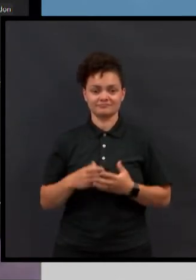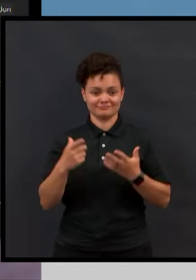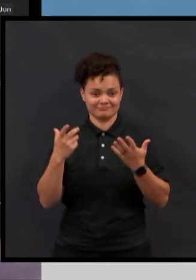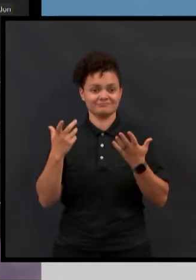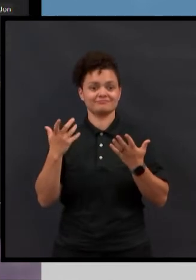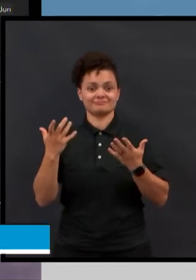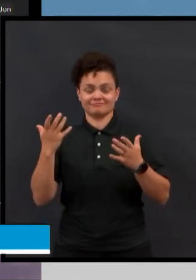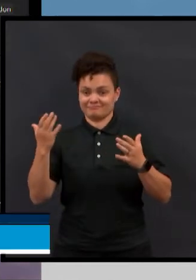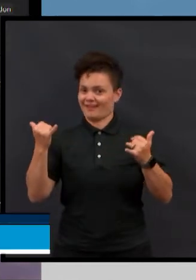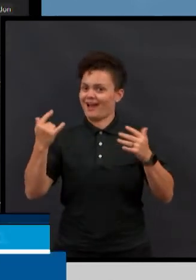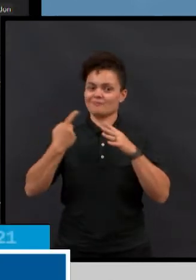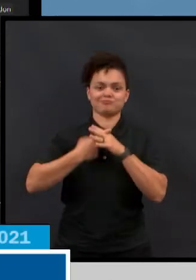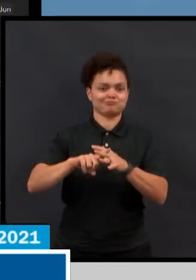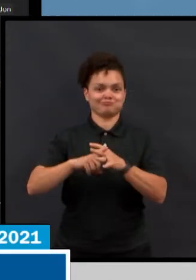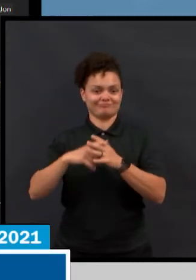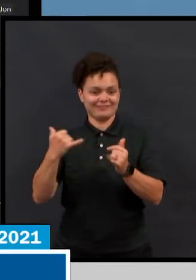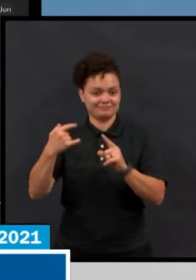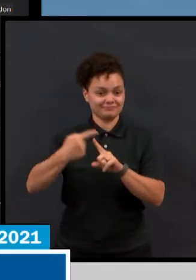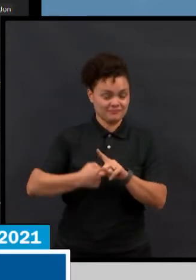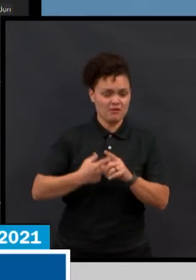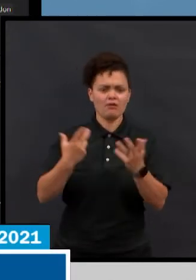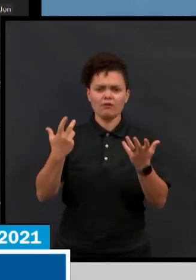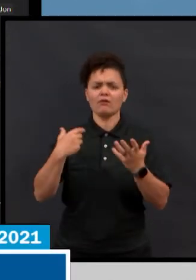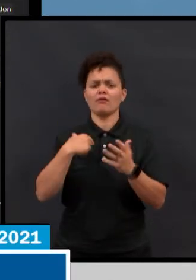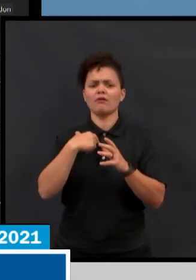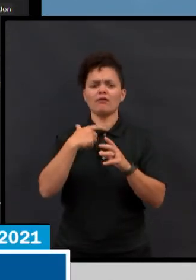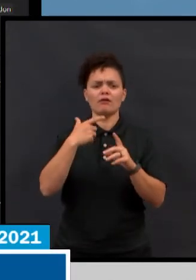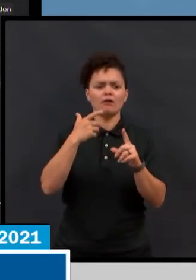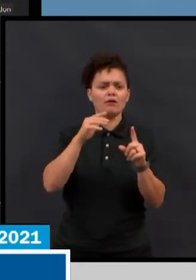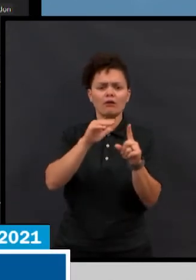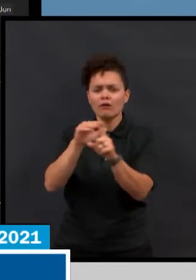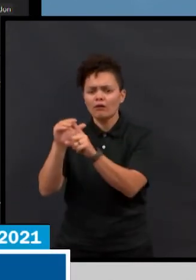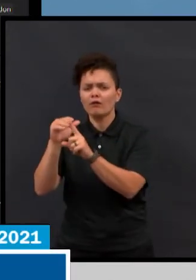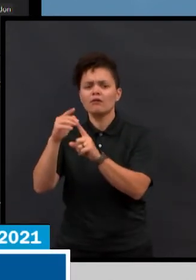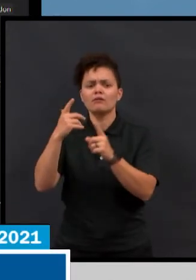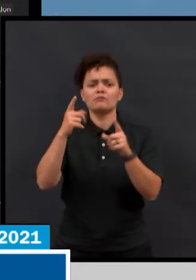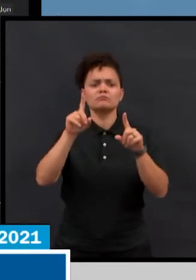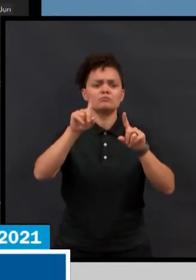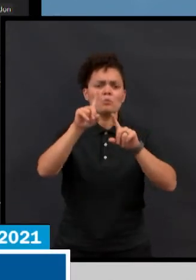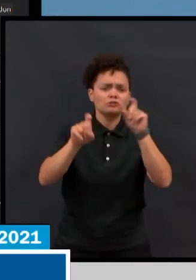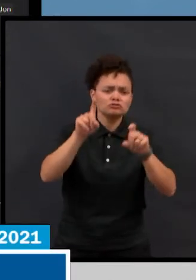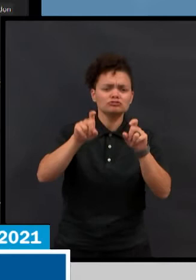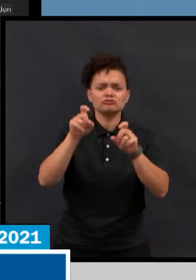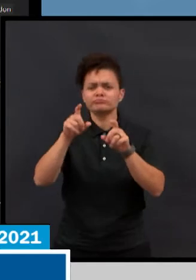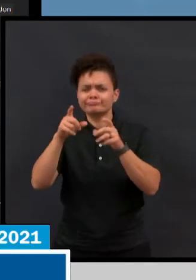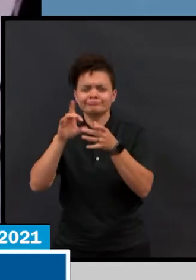that we get you the answers and the information about the respective district that you are living